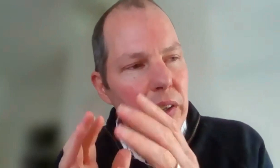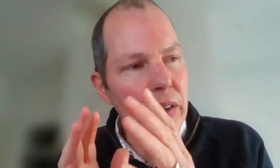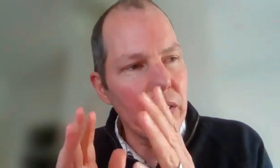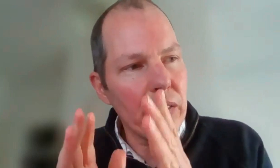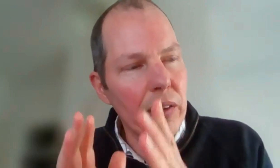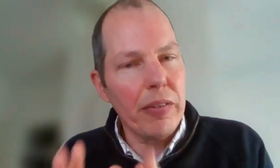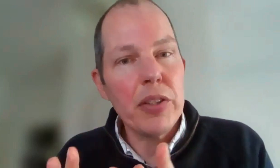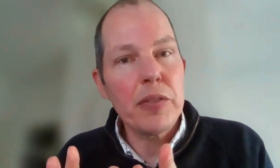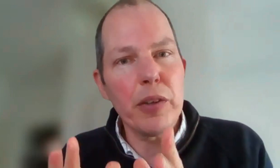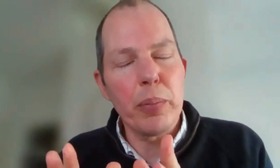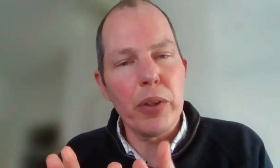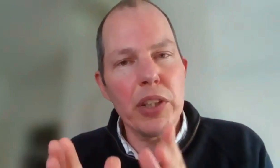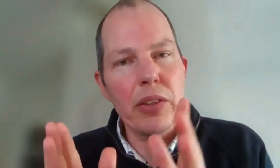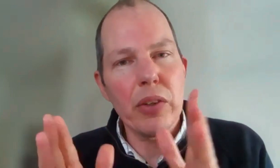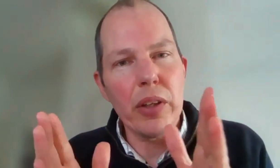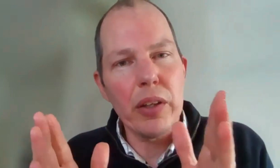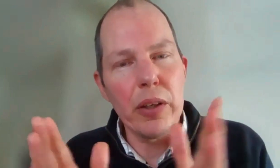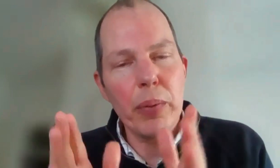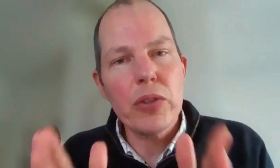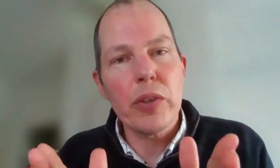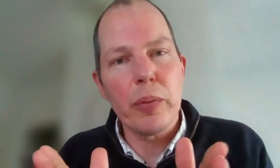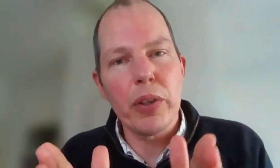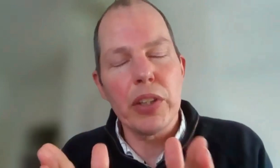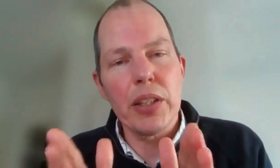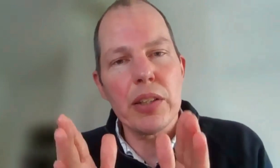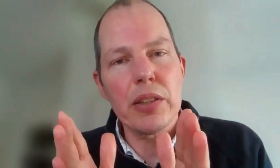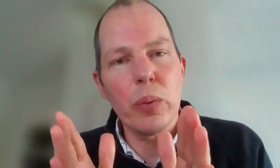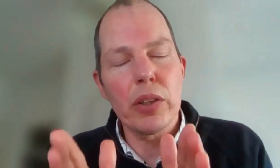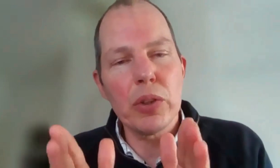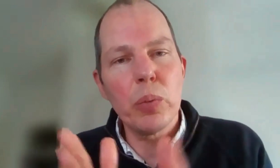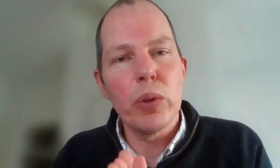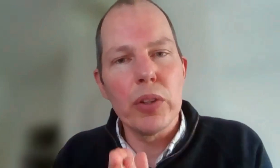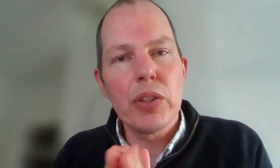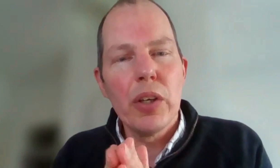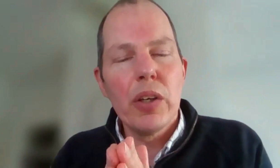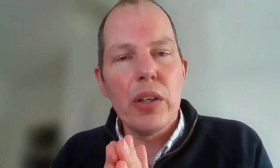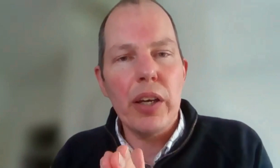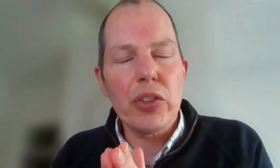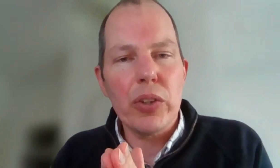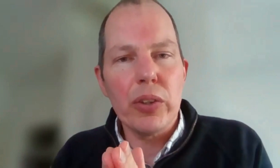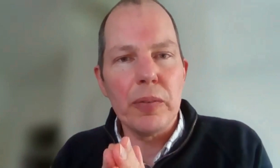that the philosophy of the project or the the approach of the project is to work towards natural